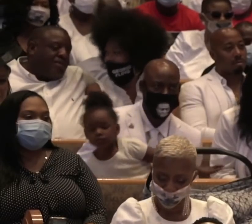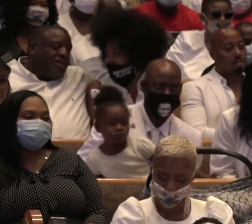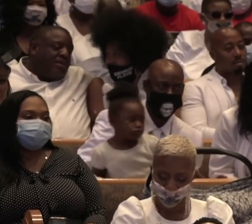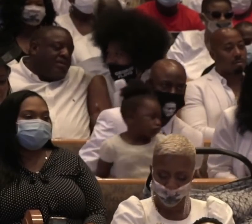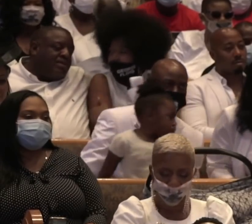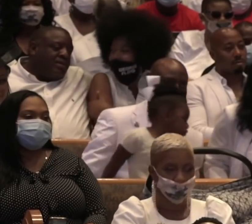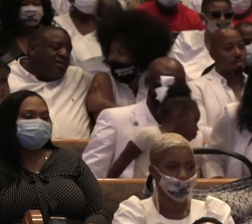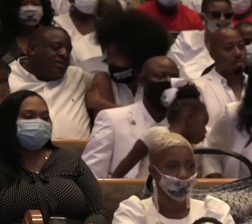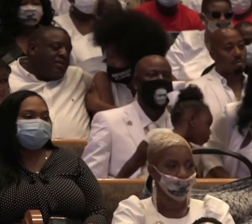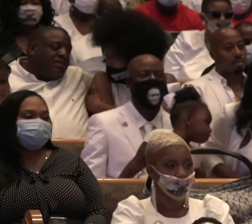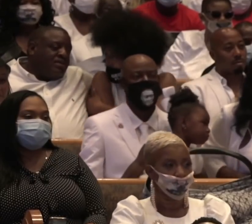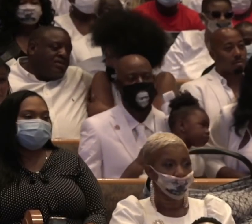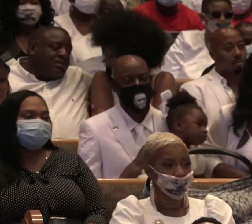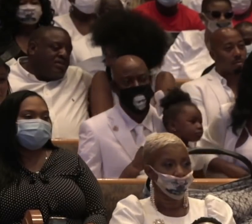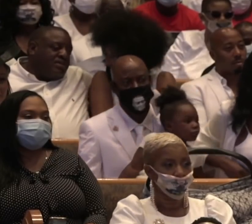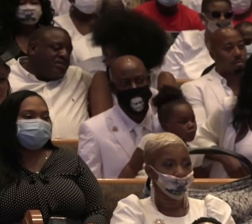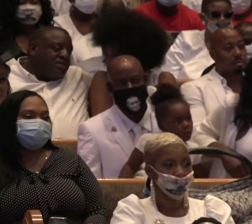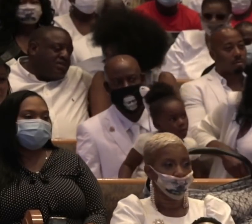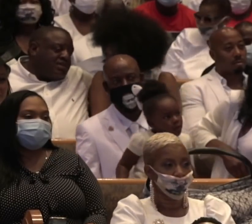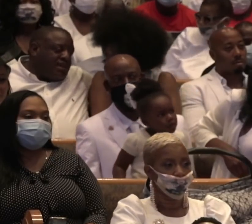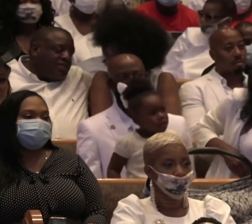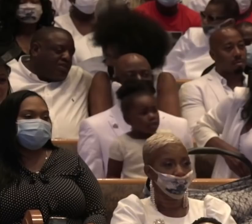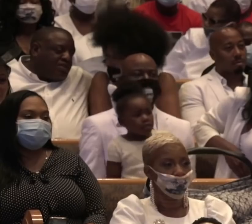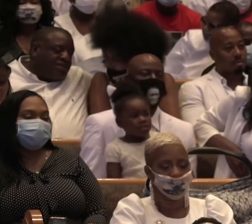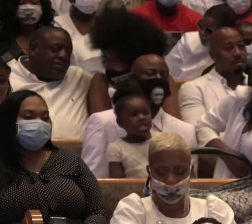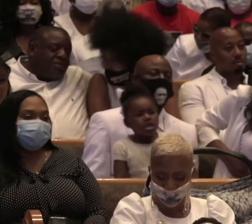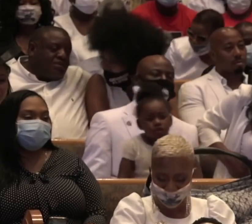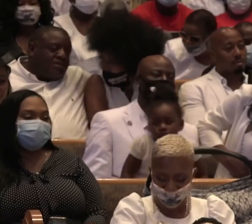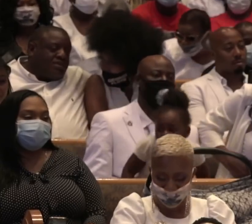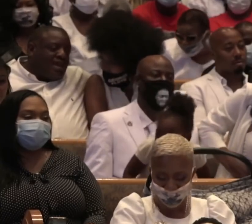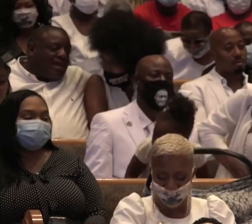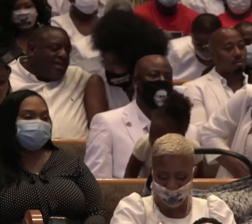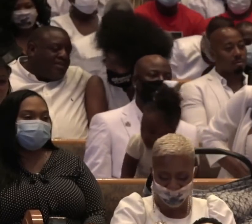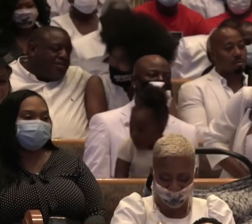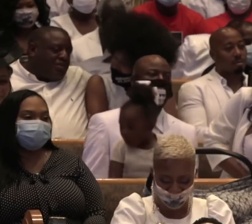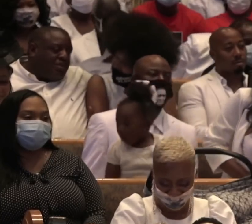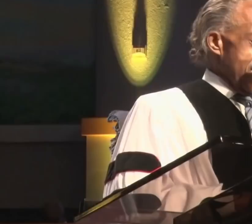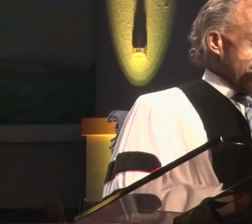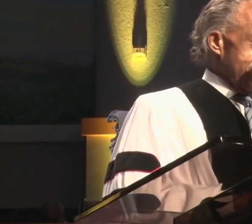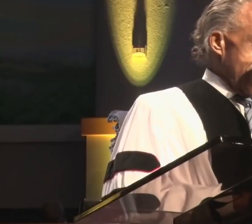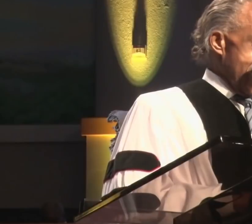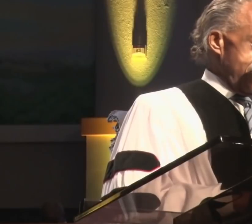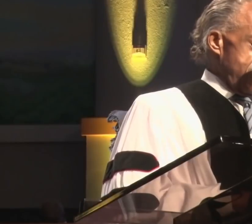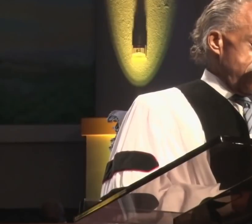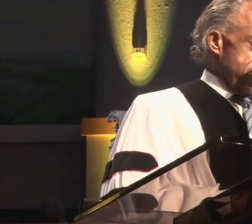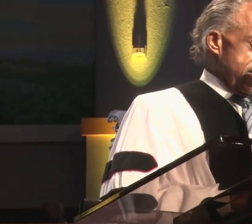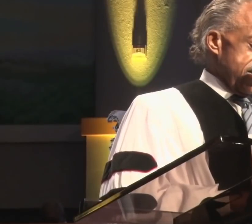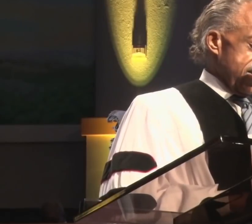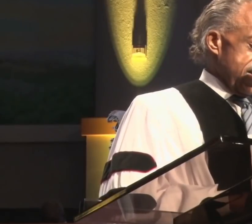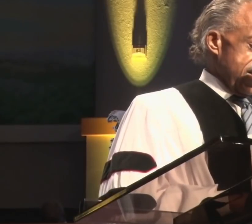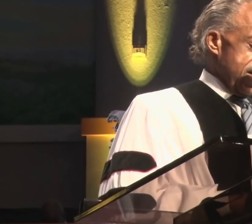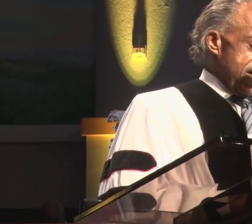SOME FOOD DOWN HERE? THEY ONLY HAD THE FINGER FOOD. EVERYTHING WAS CLOSED UP IN MINNEAPOLIS.